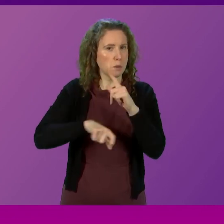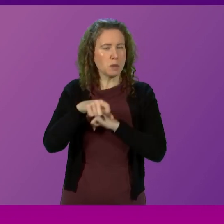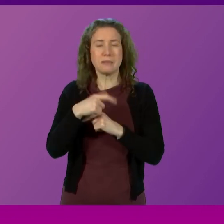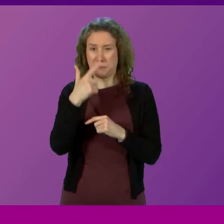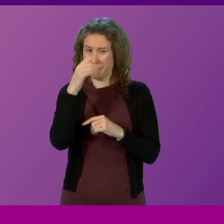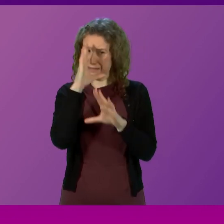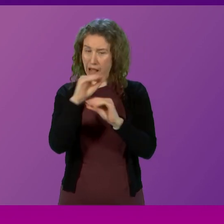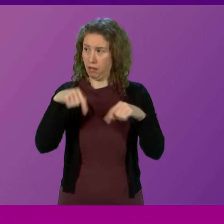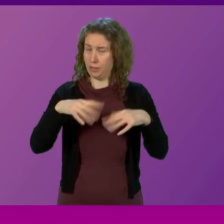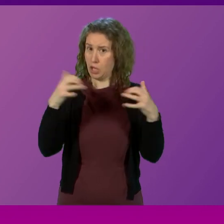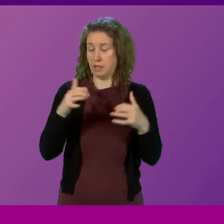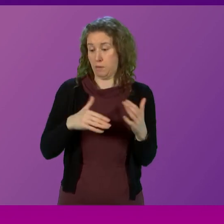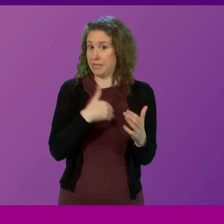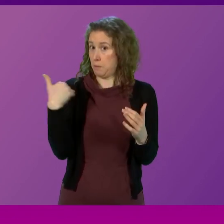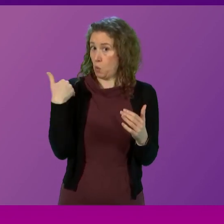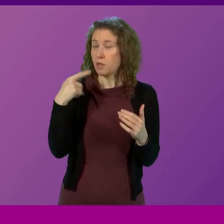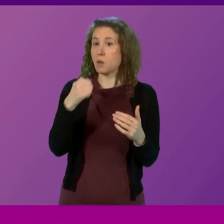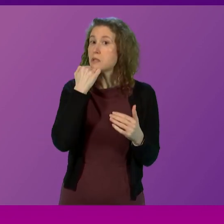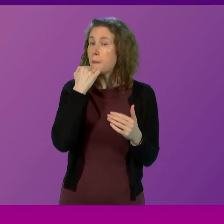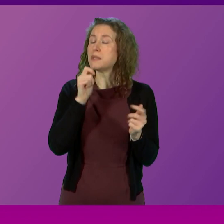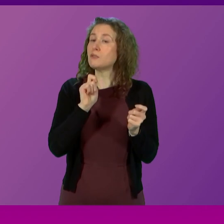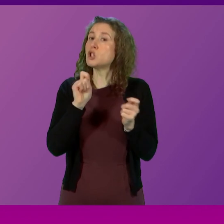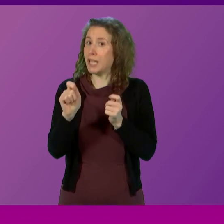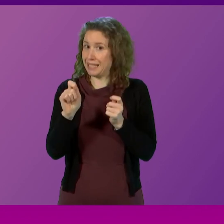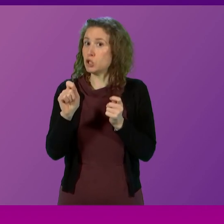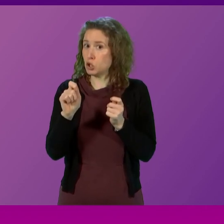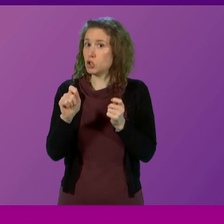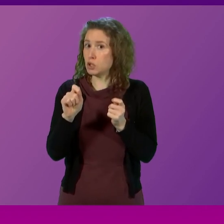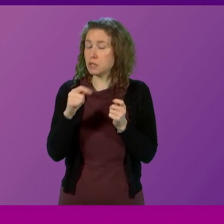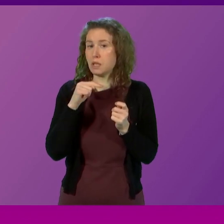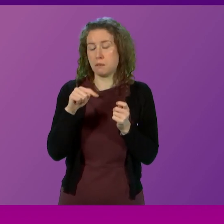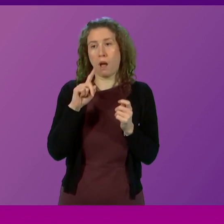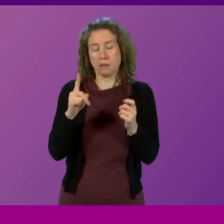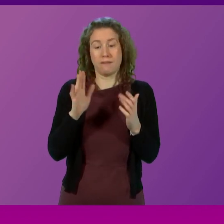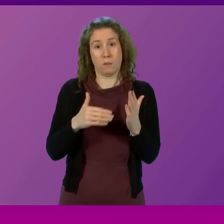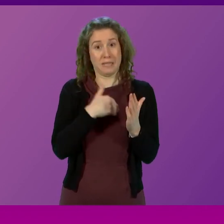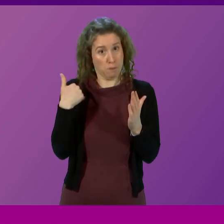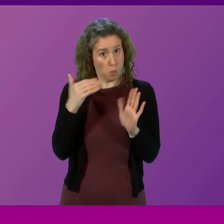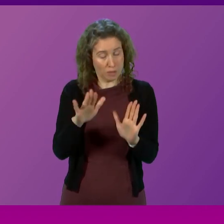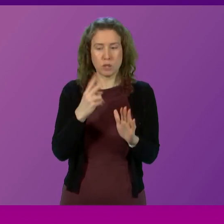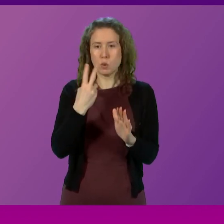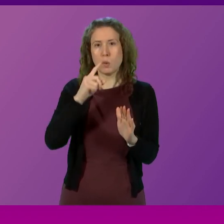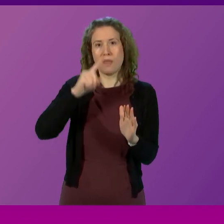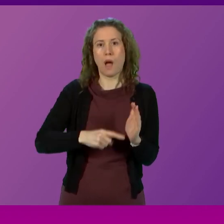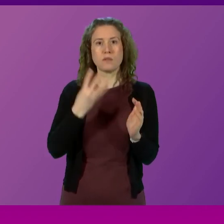The numbers as of this morning—they might have moved on since then—were that 2,400 customers